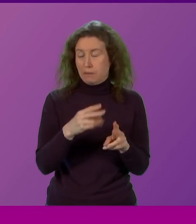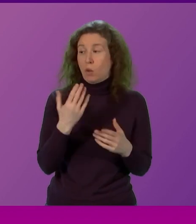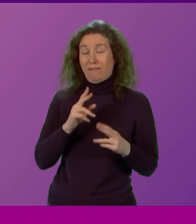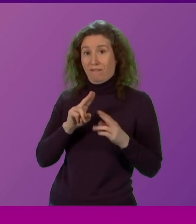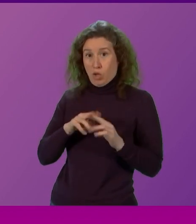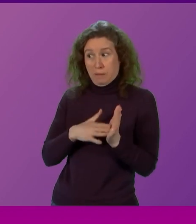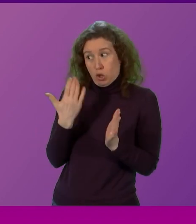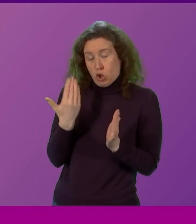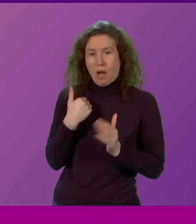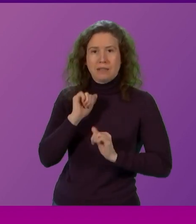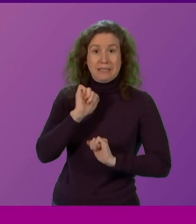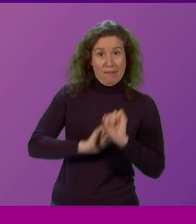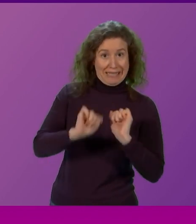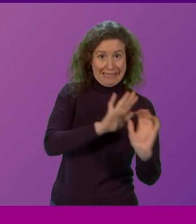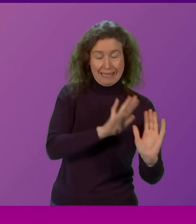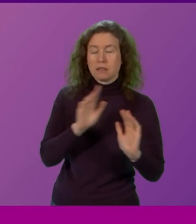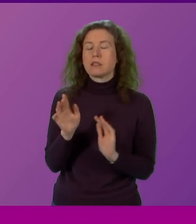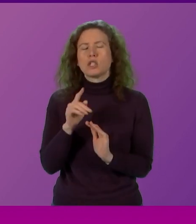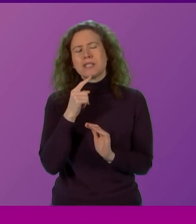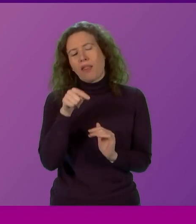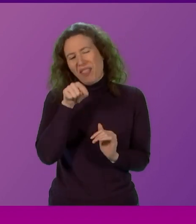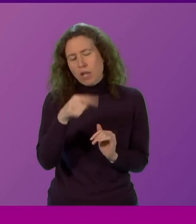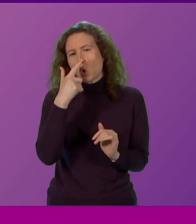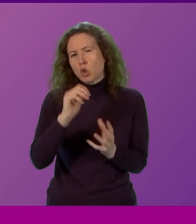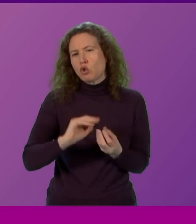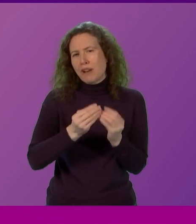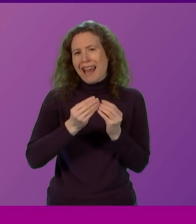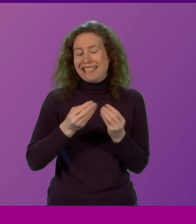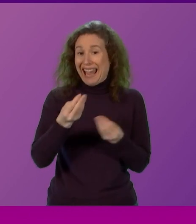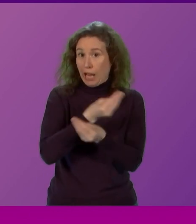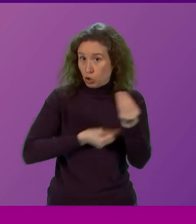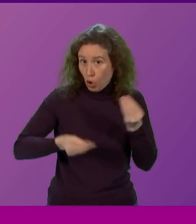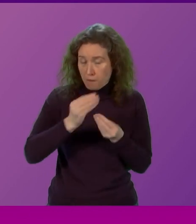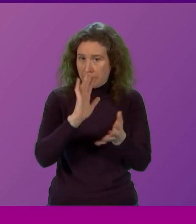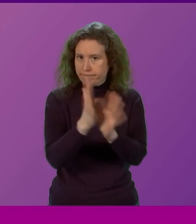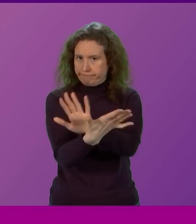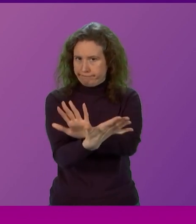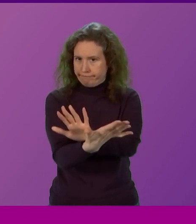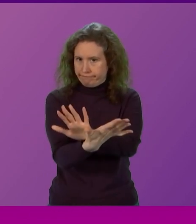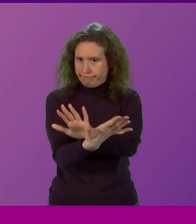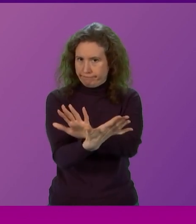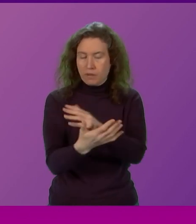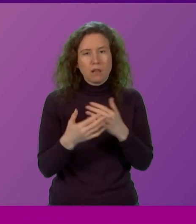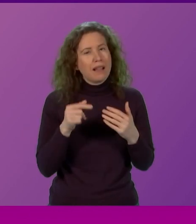over the past two questions, could create “economic carnage”—and that is, in fact,